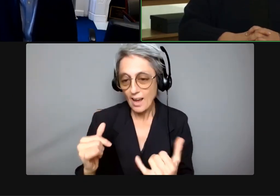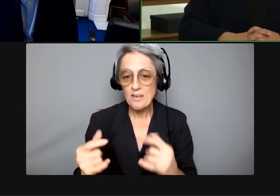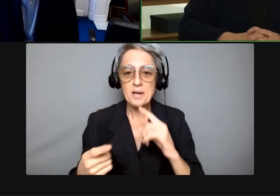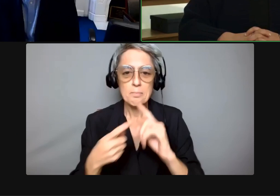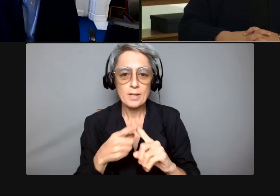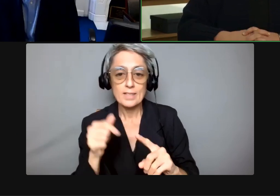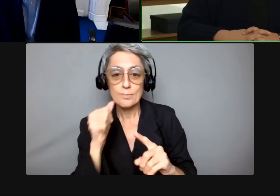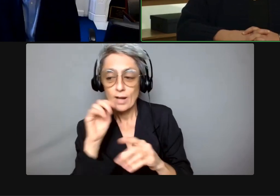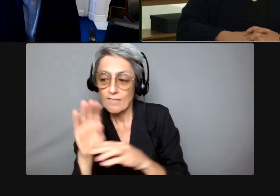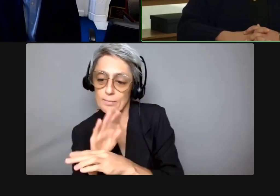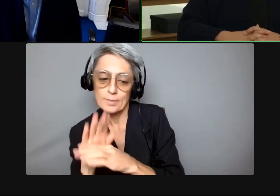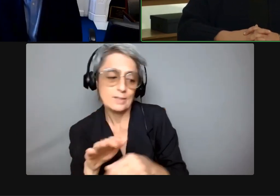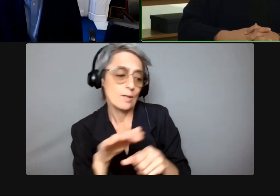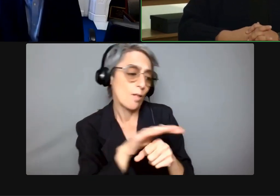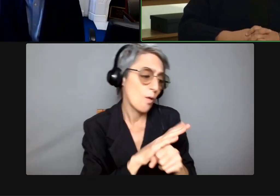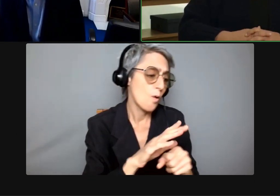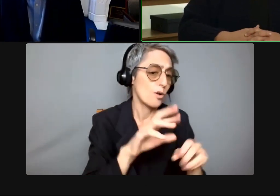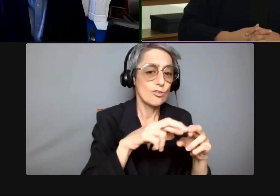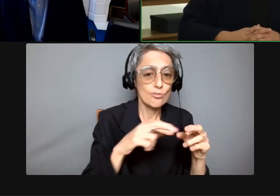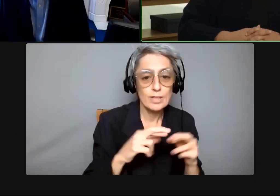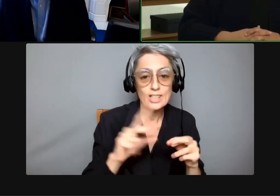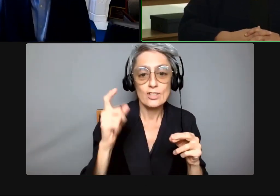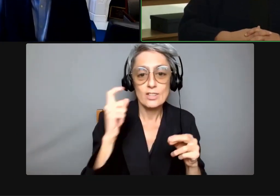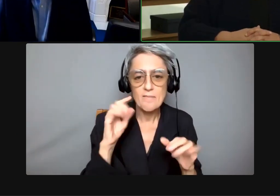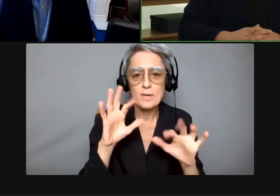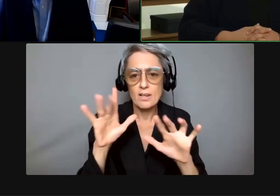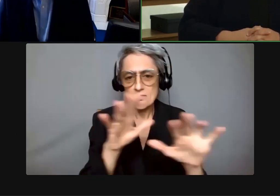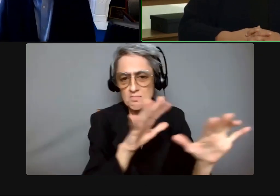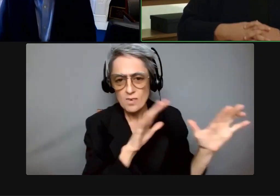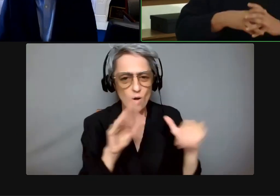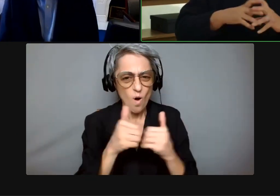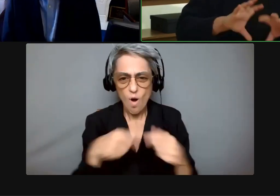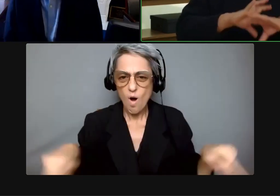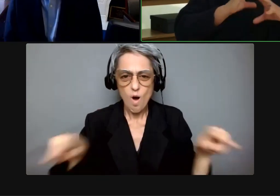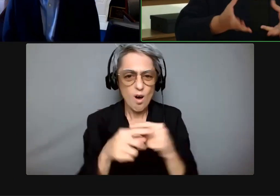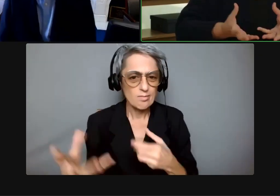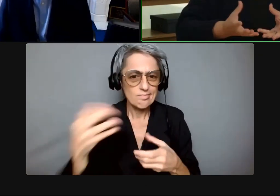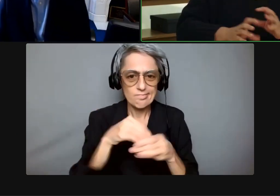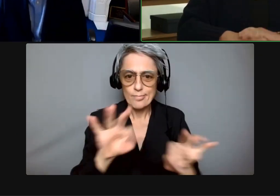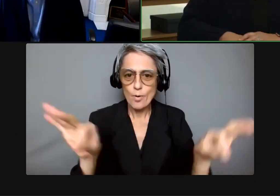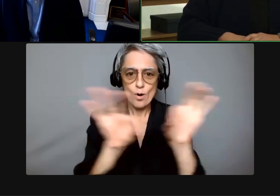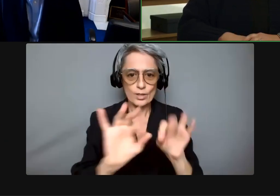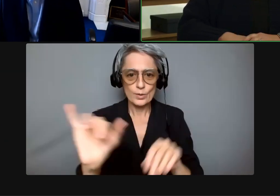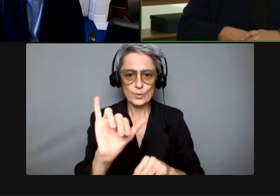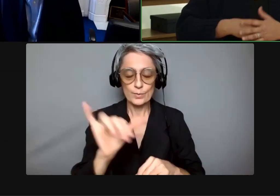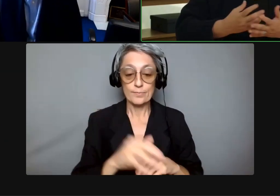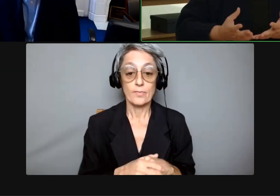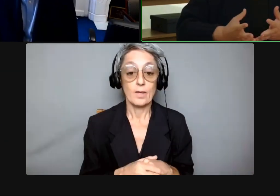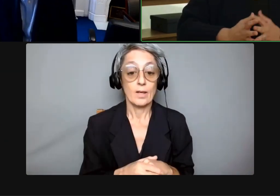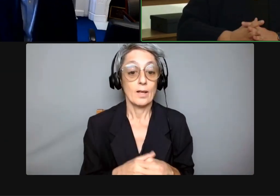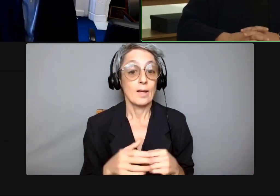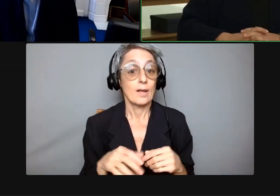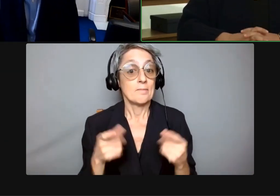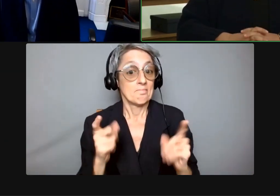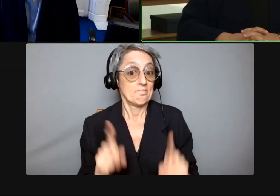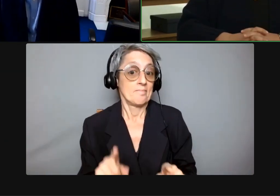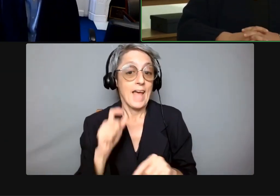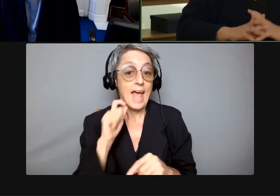and the local and regional government side, that's all super important. And what we found that Apple and I know you're finding our hope you find it